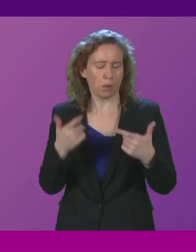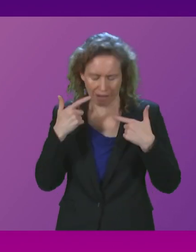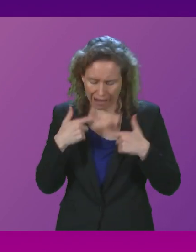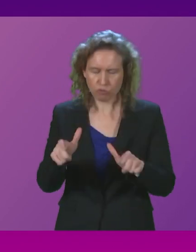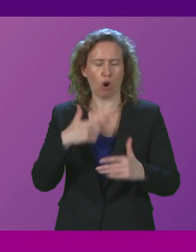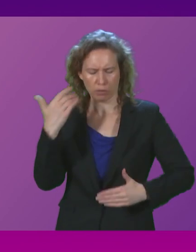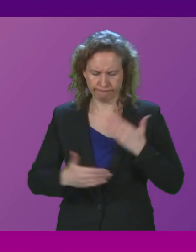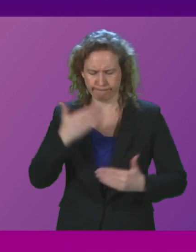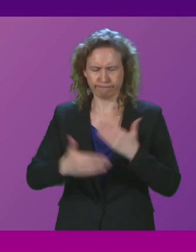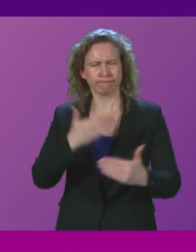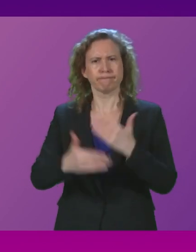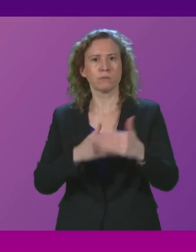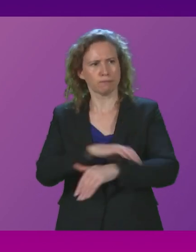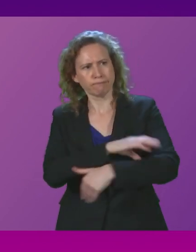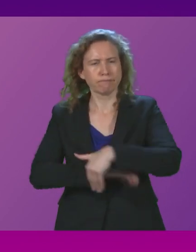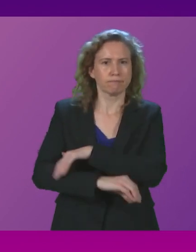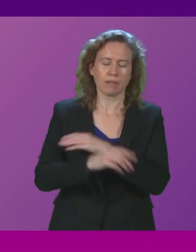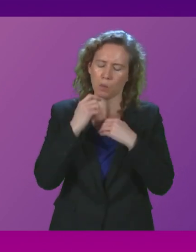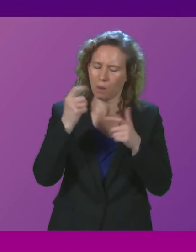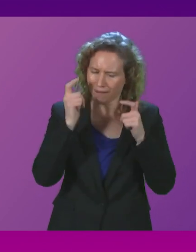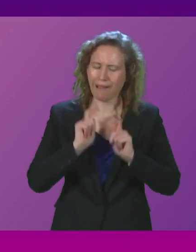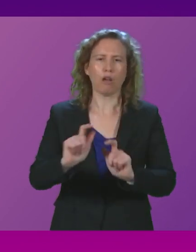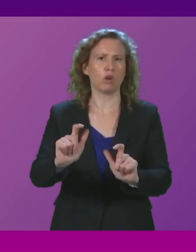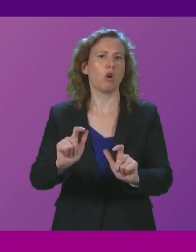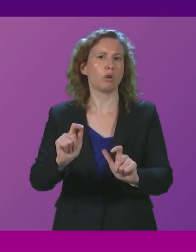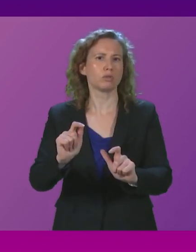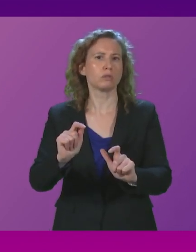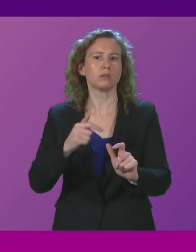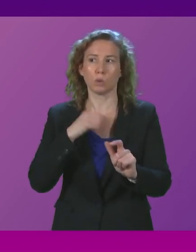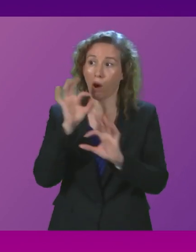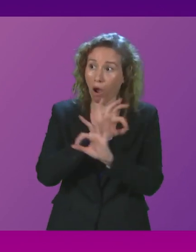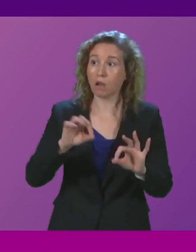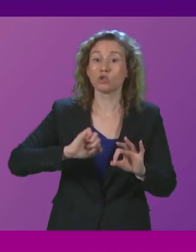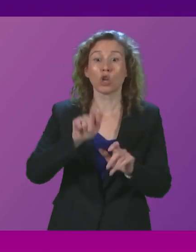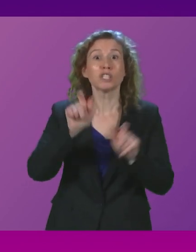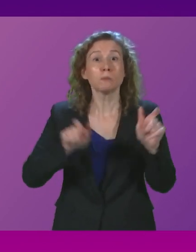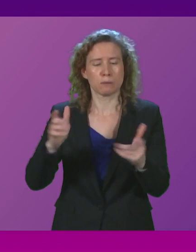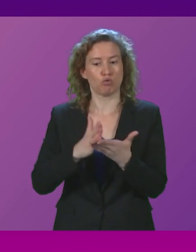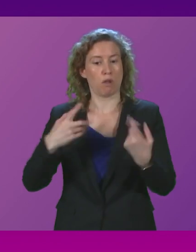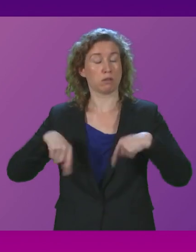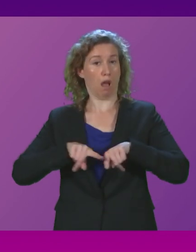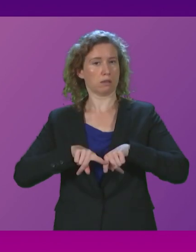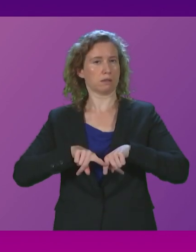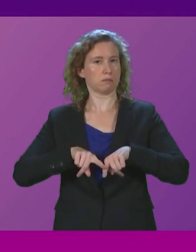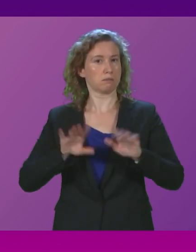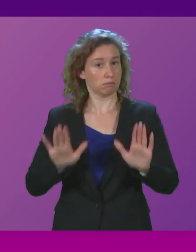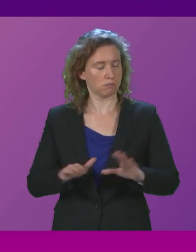necessary to do so, and we will continue to ask the Scottish people to put their trust in us to do exactly that.